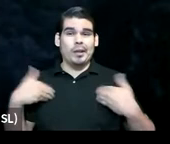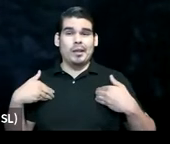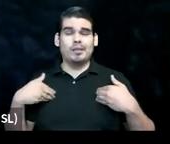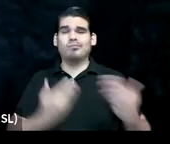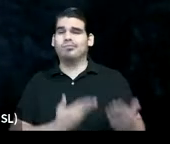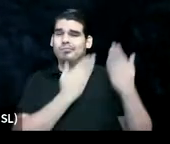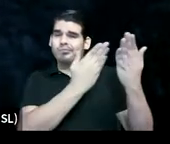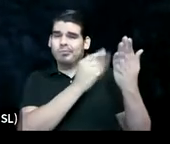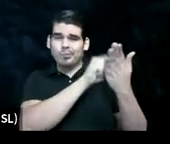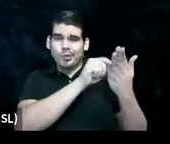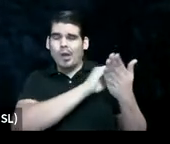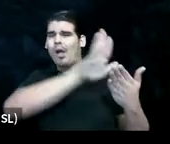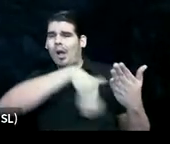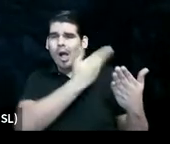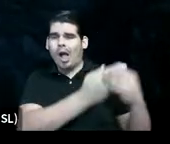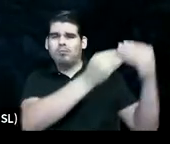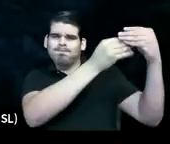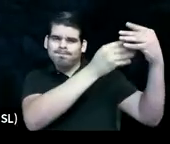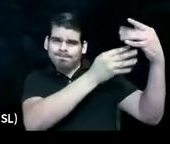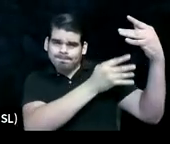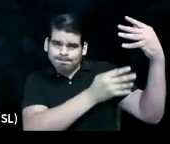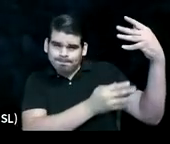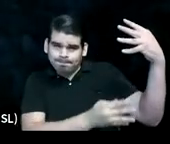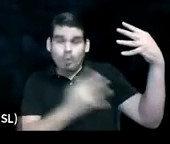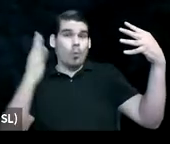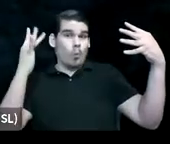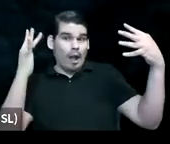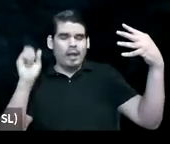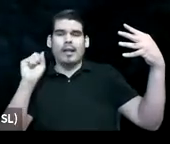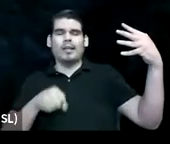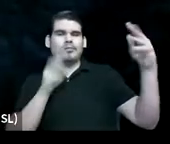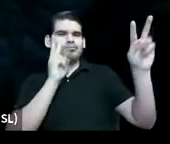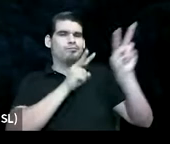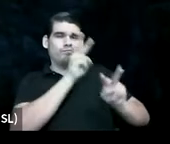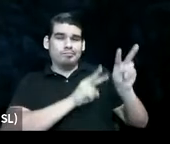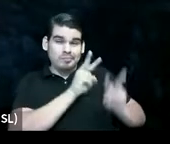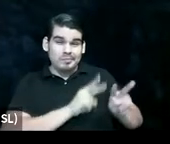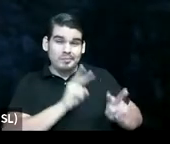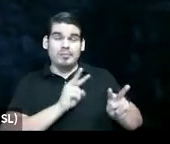repeat topics. And it's always good to get the opinion of your board and your delegates.